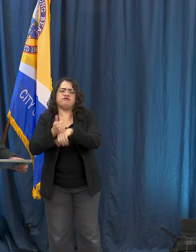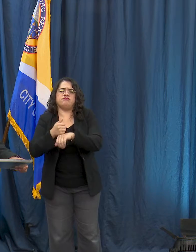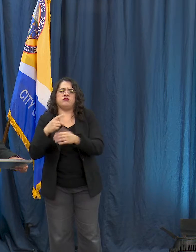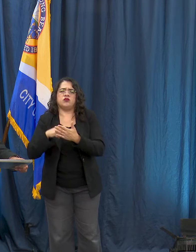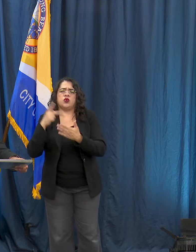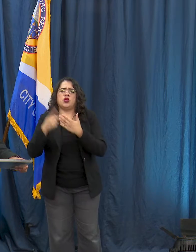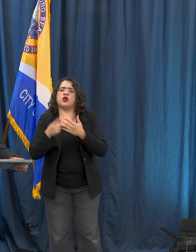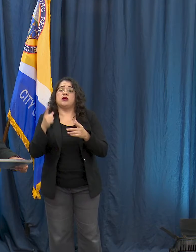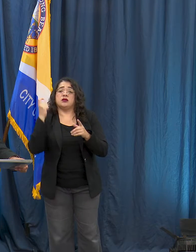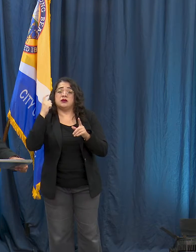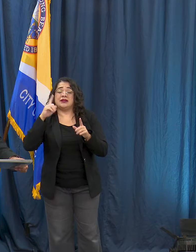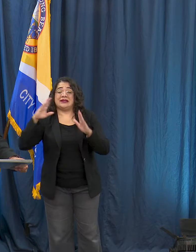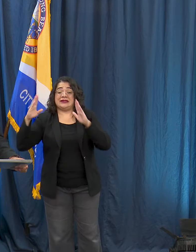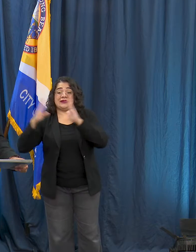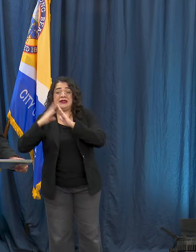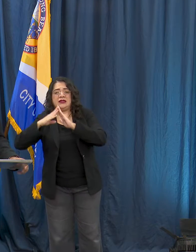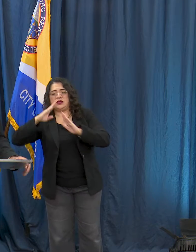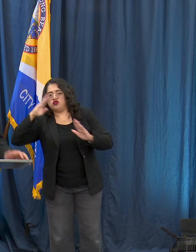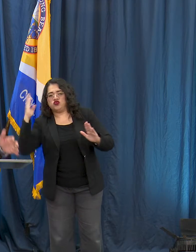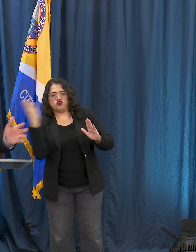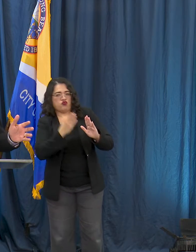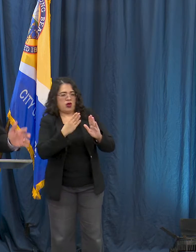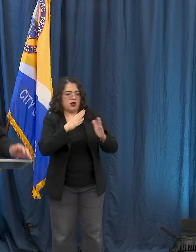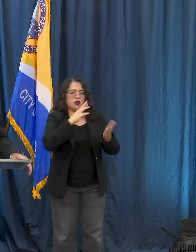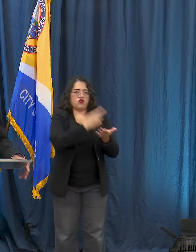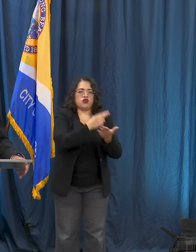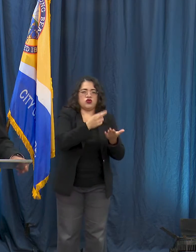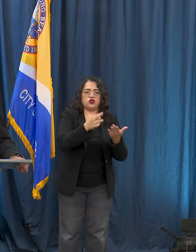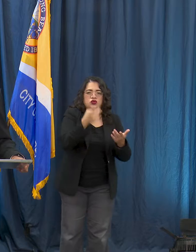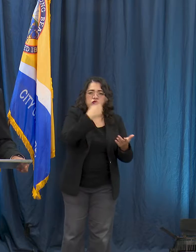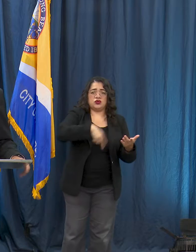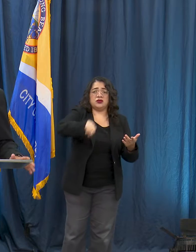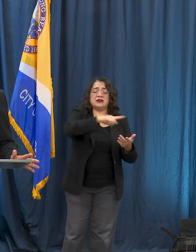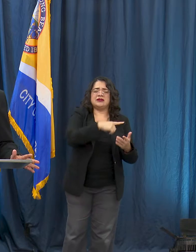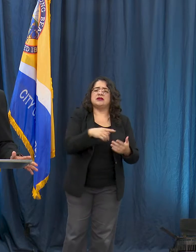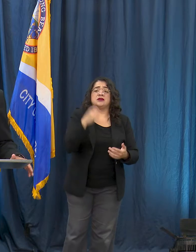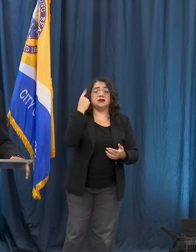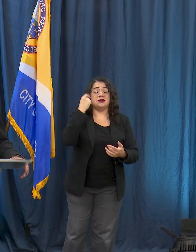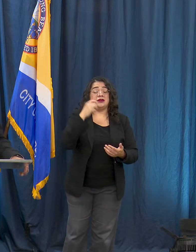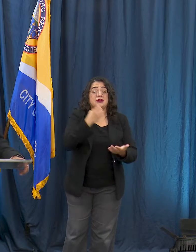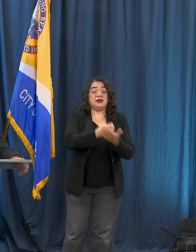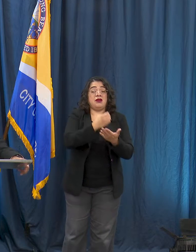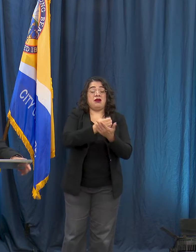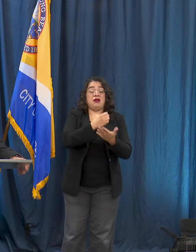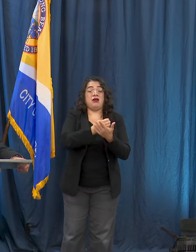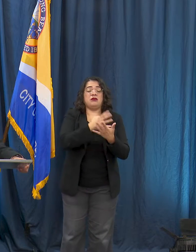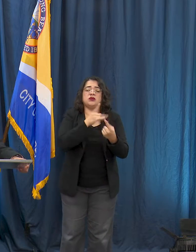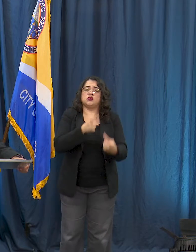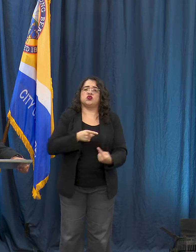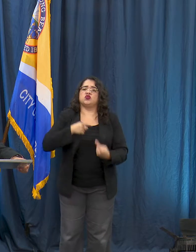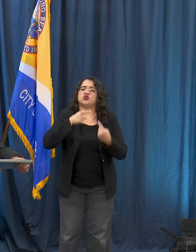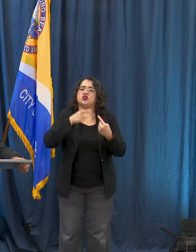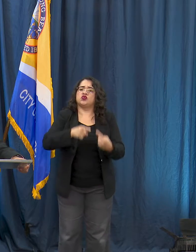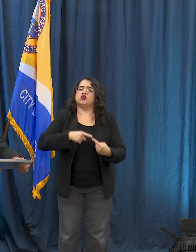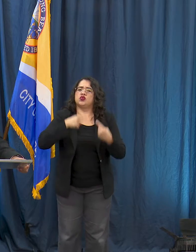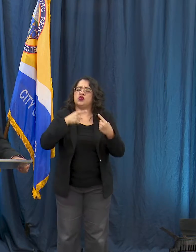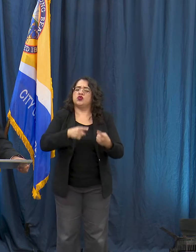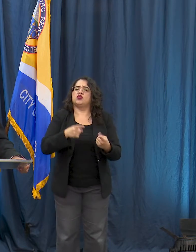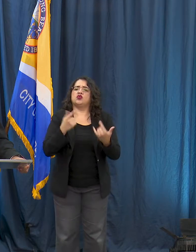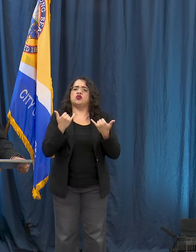resources from the city and we know that these are tough economic times for the country, but this is something that must be done.